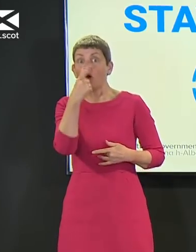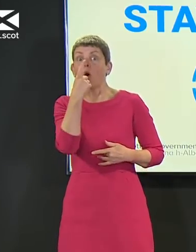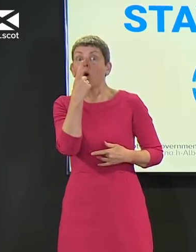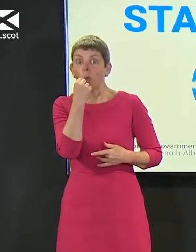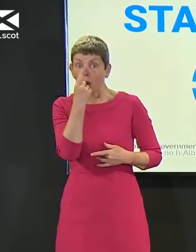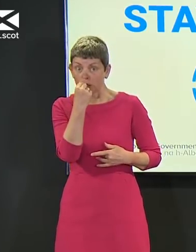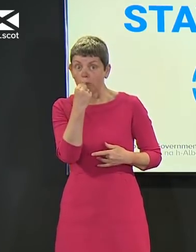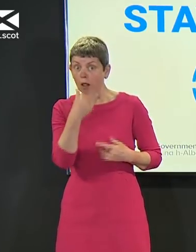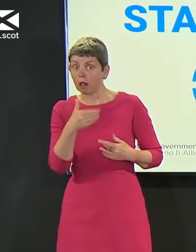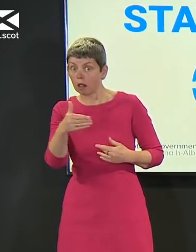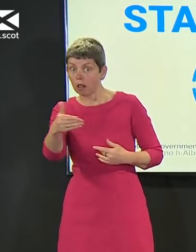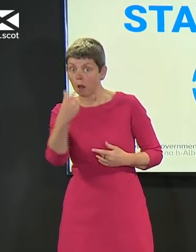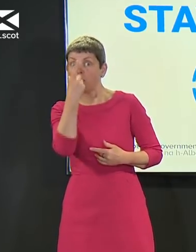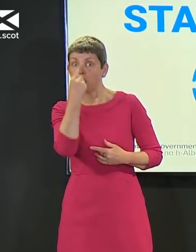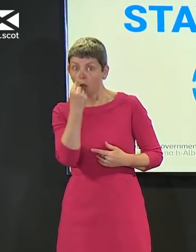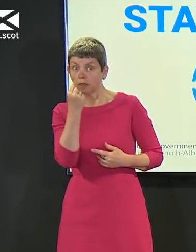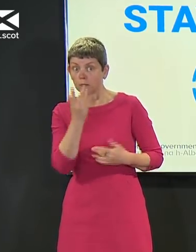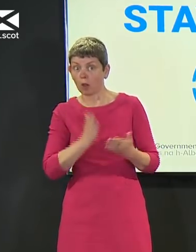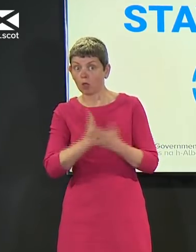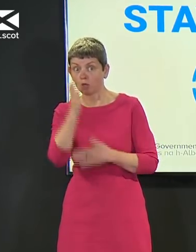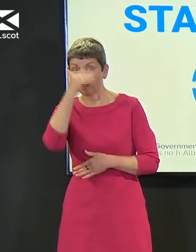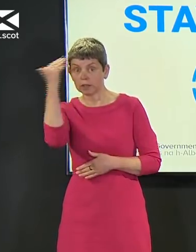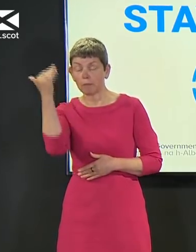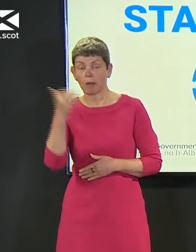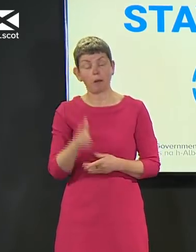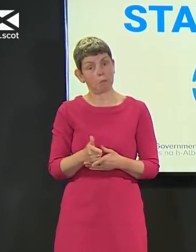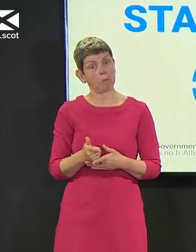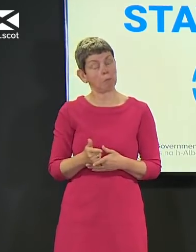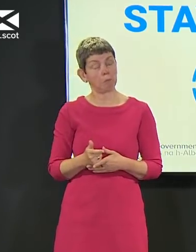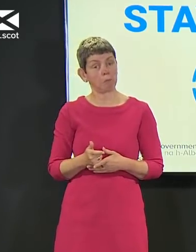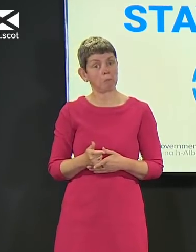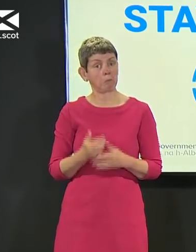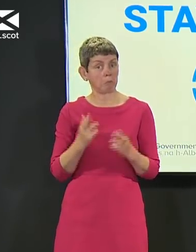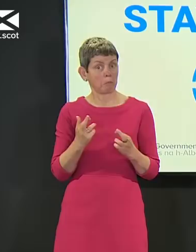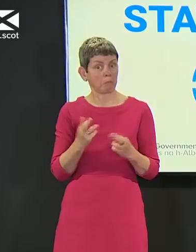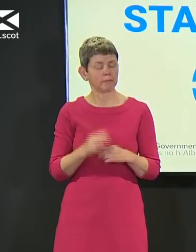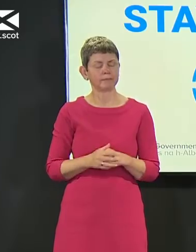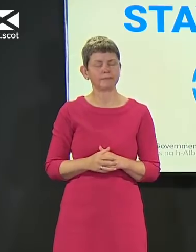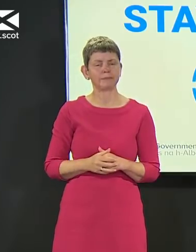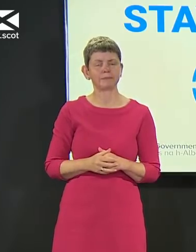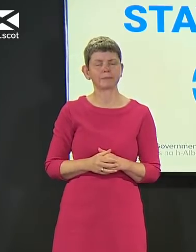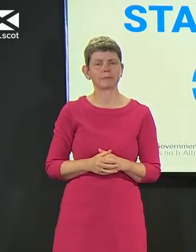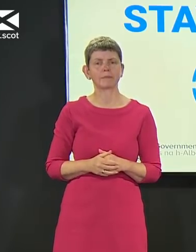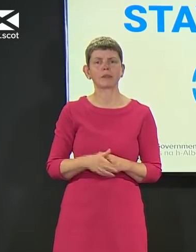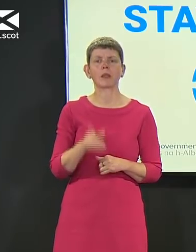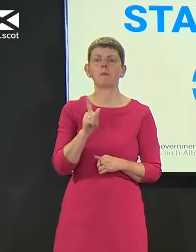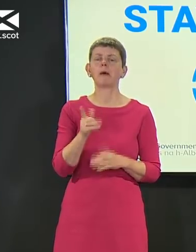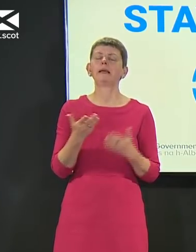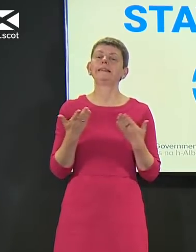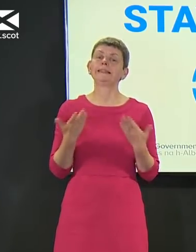months ahead and over at the summer period lastly though today i want to set out as i indicated